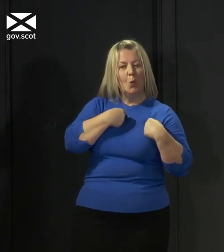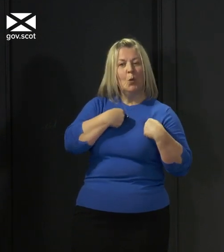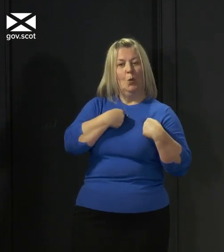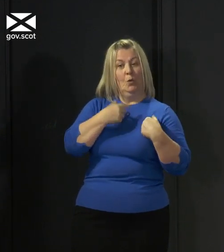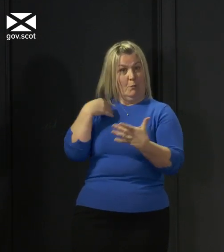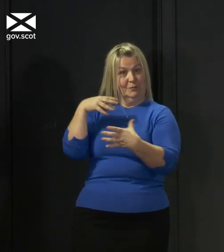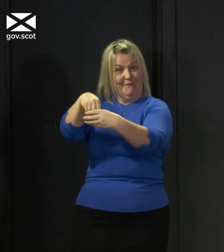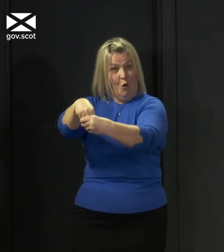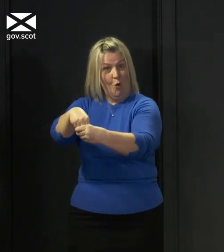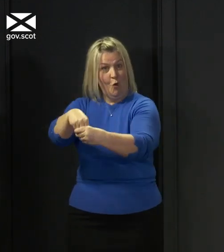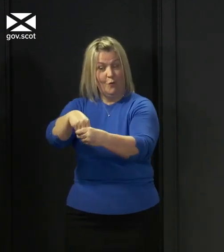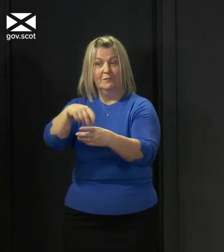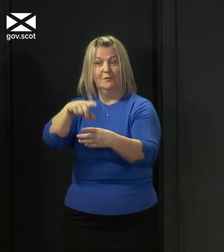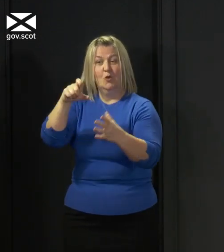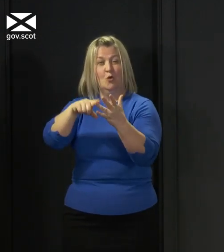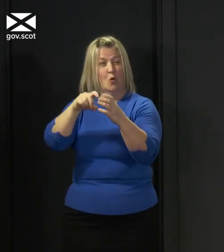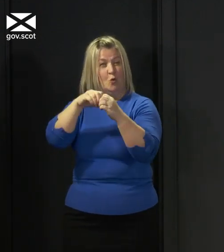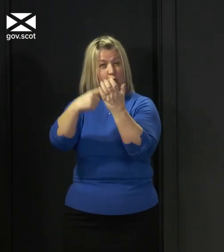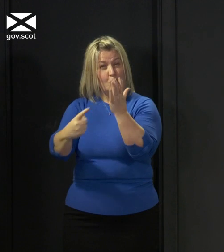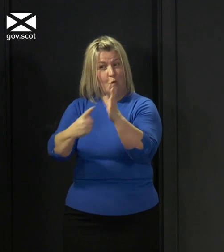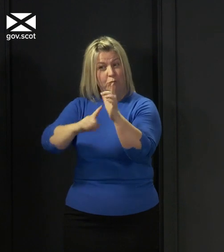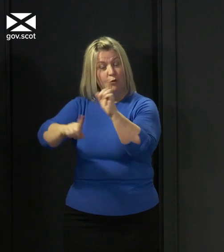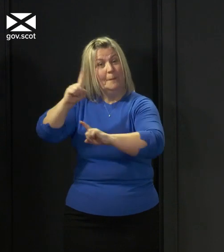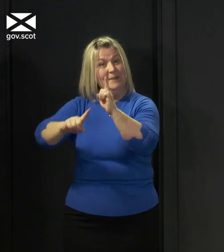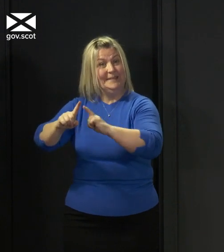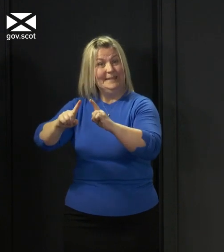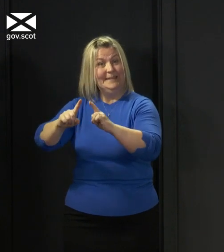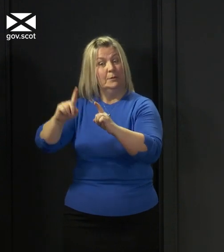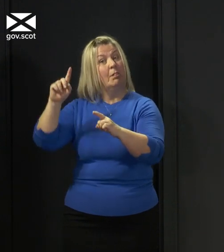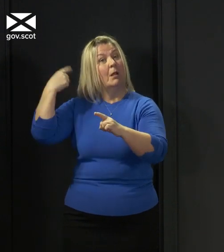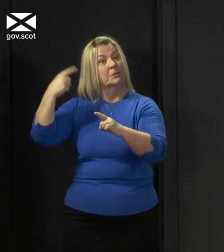time they were chaired at the time by the UK health secretary I have been